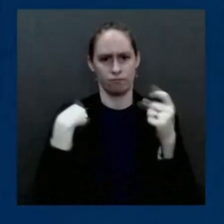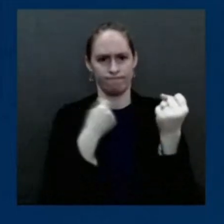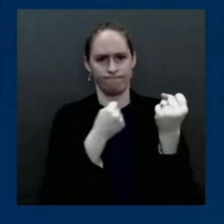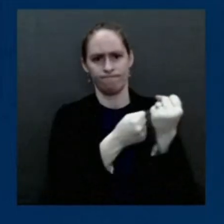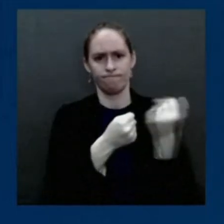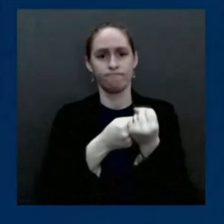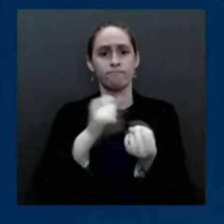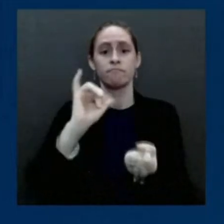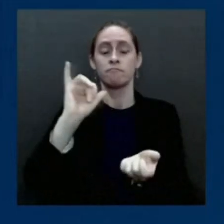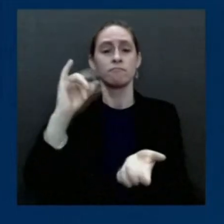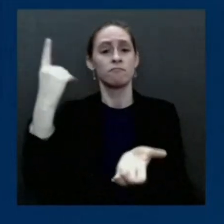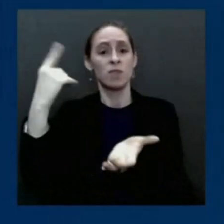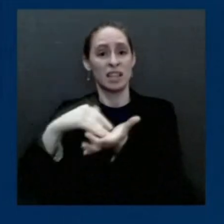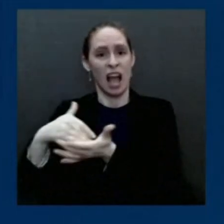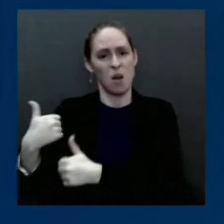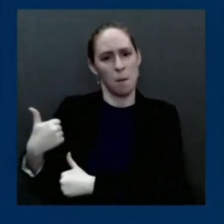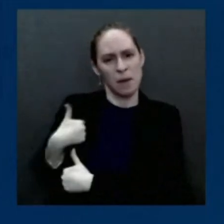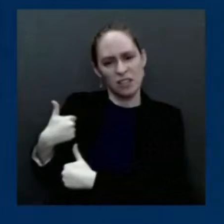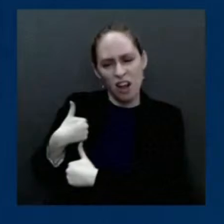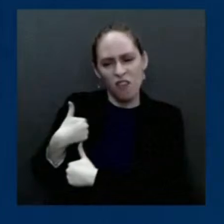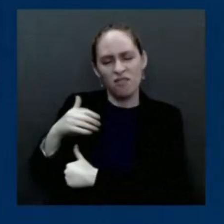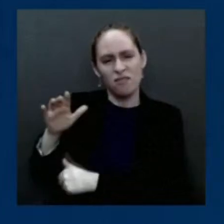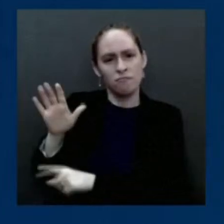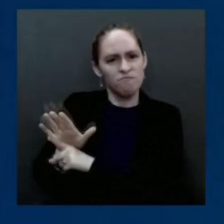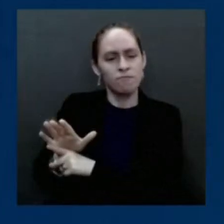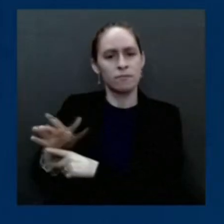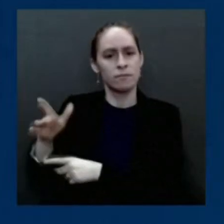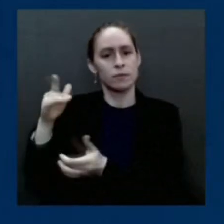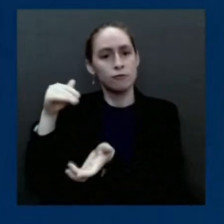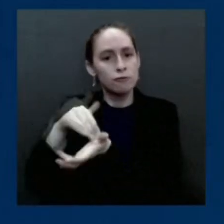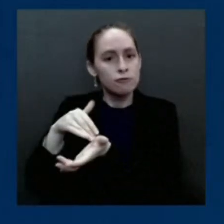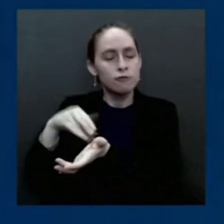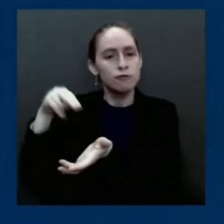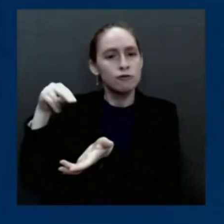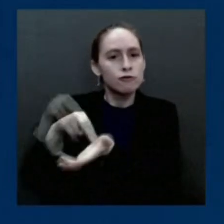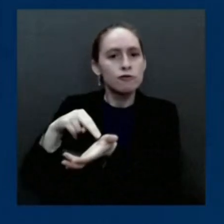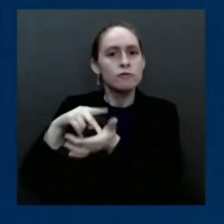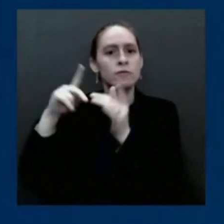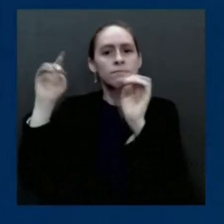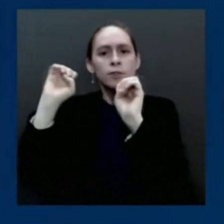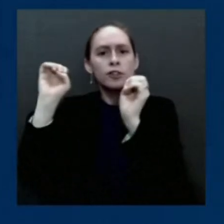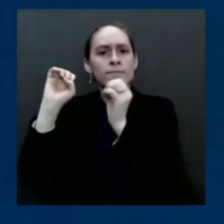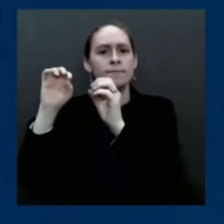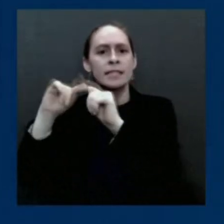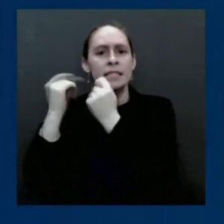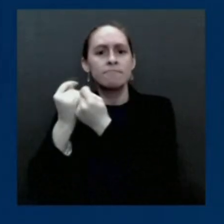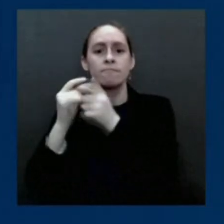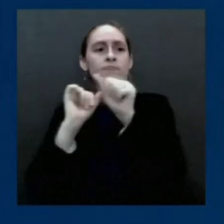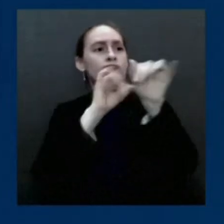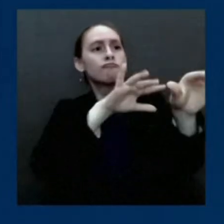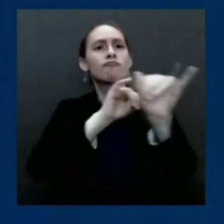ARMS. THIS INCLUDES AN ADDITIONAL THOUSAND MILITARY DOCTORS,